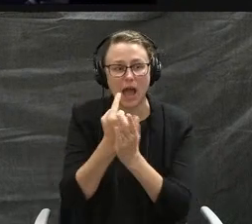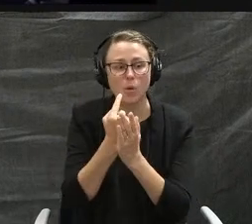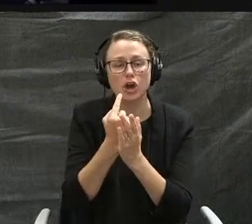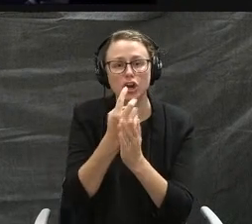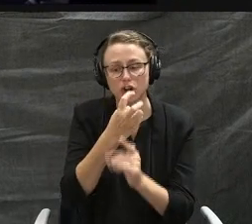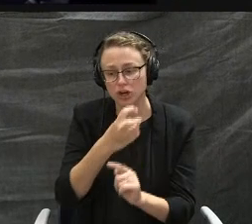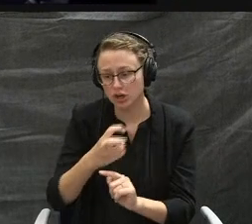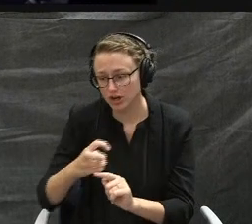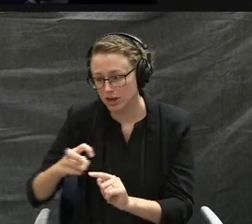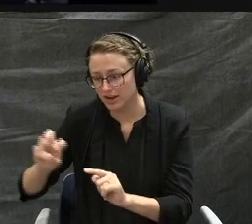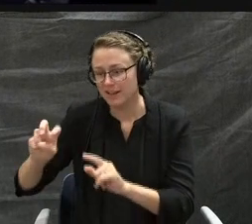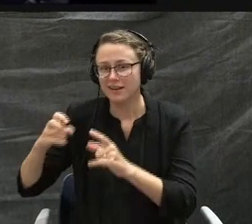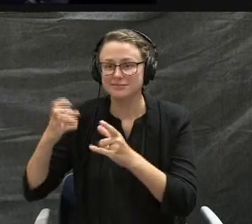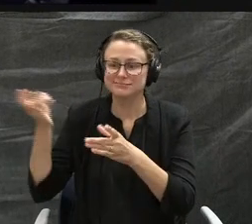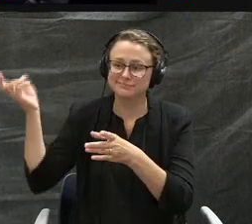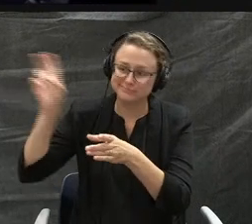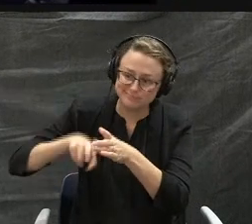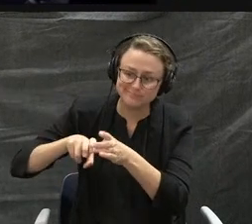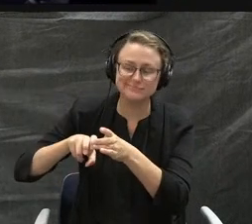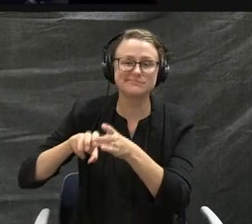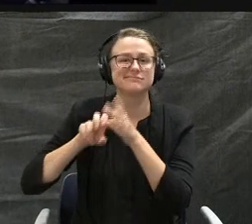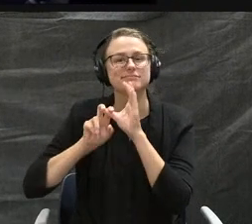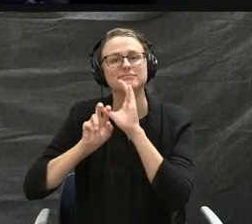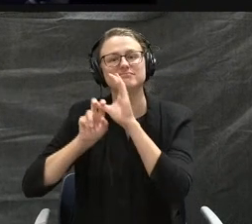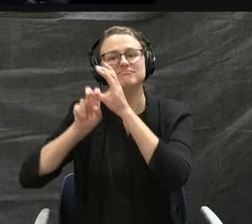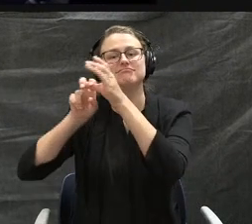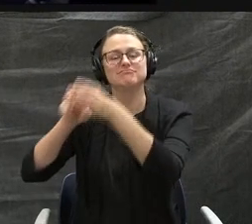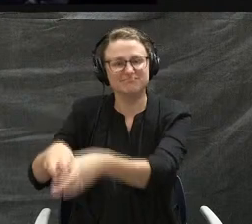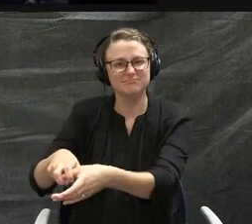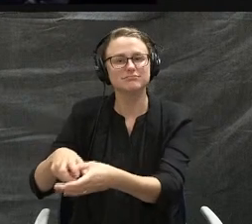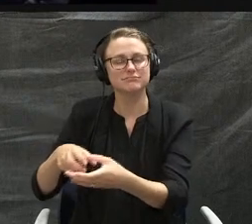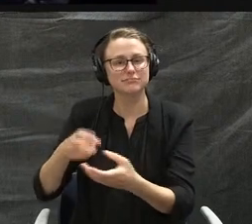the bus, and then the transition time midday when the students